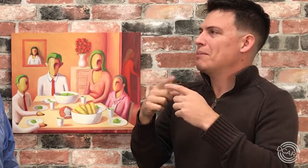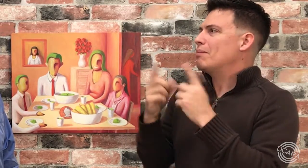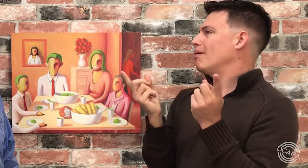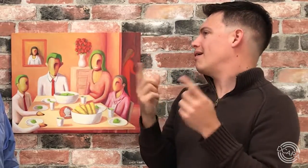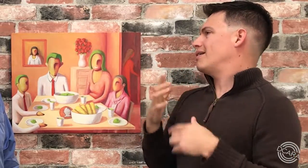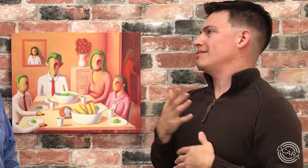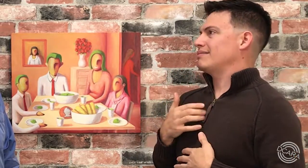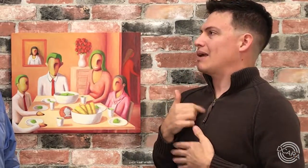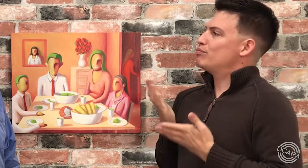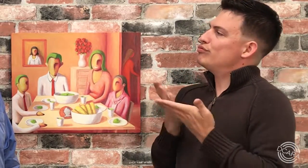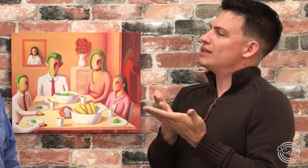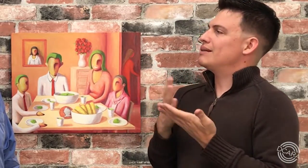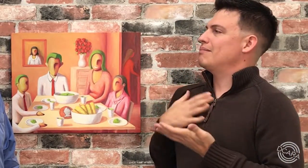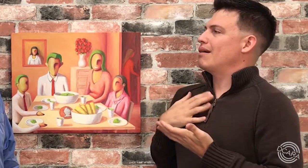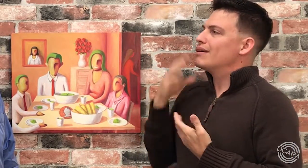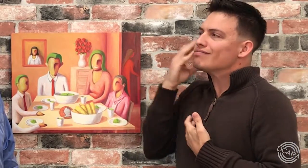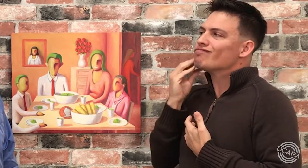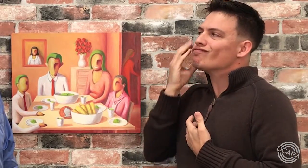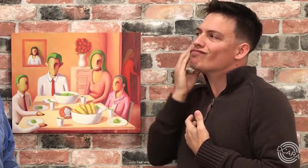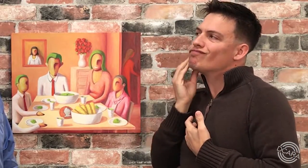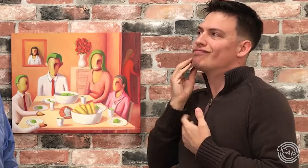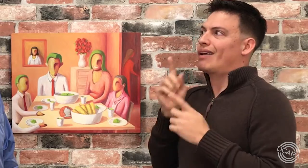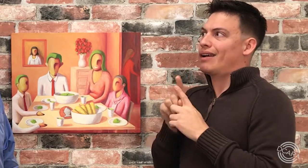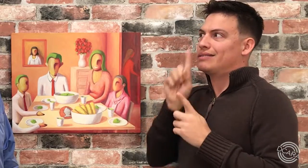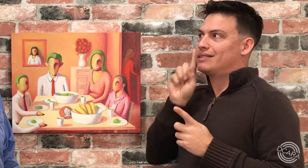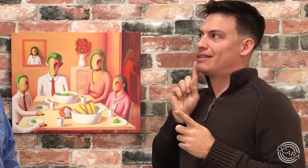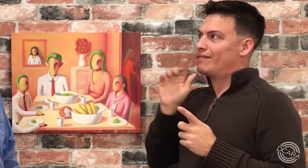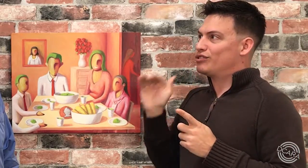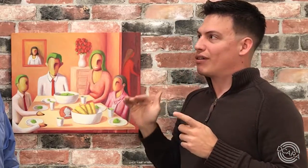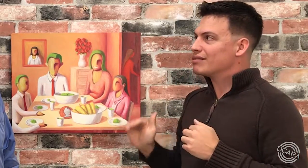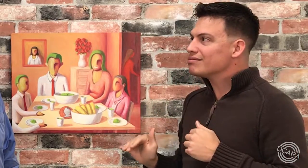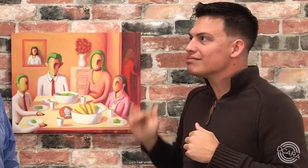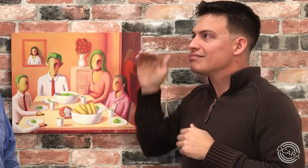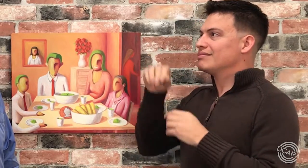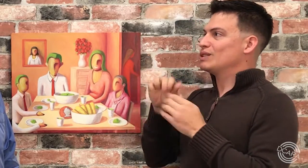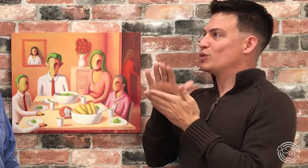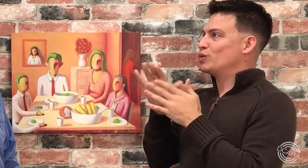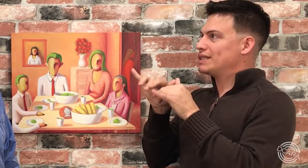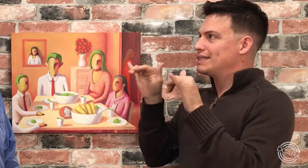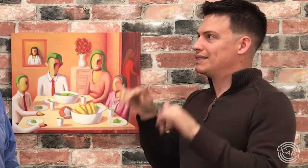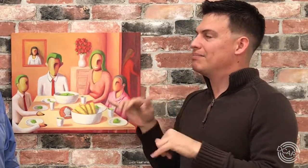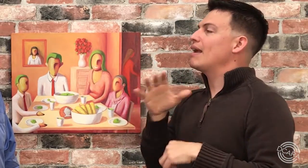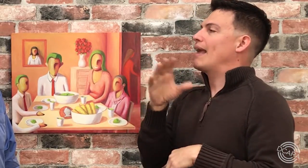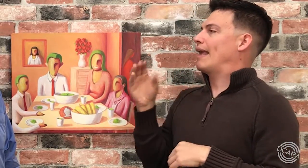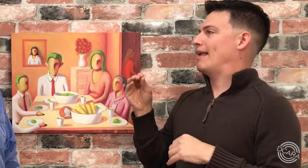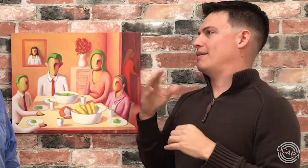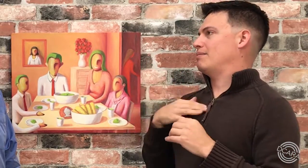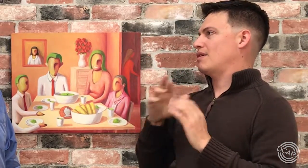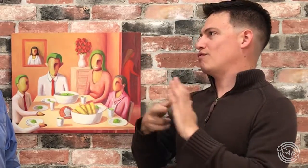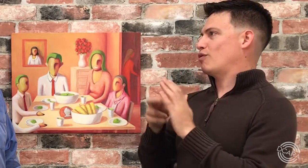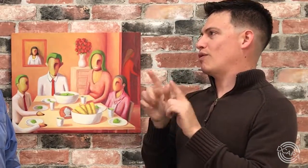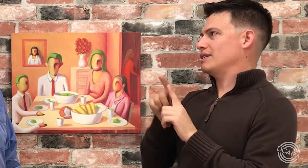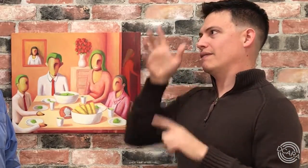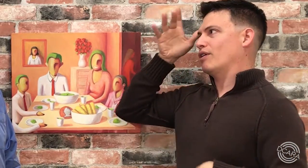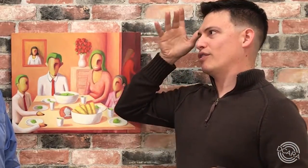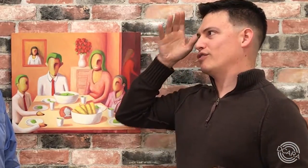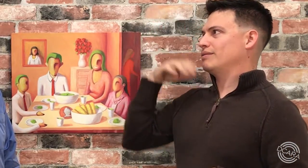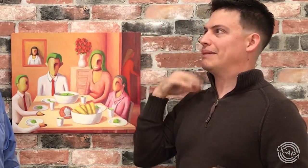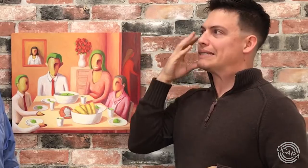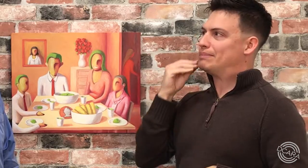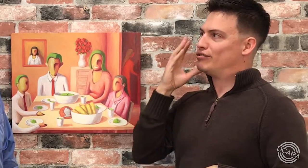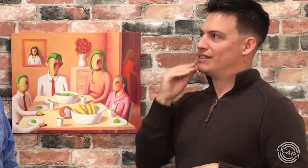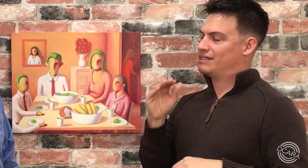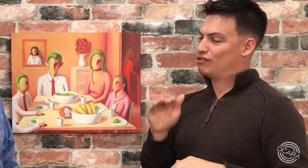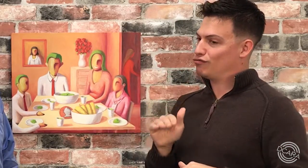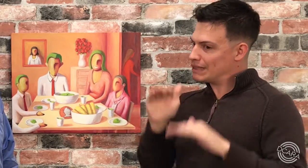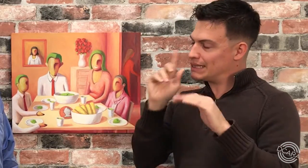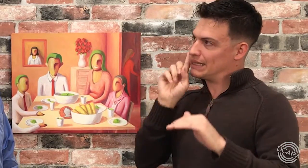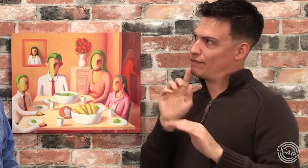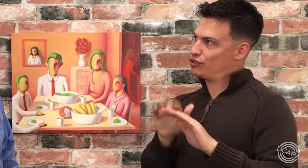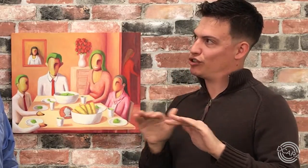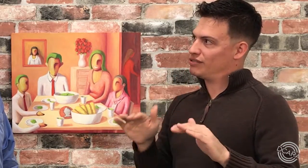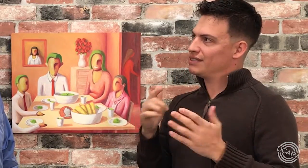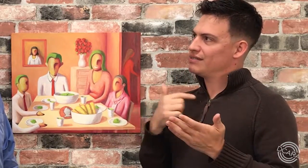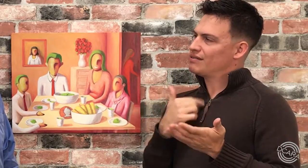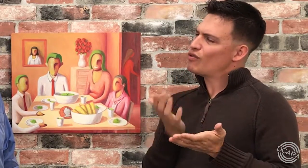but I bring my experience as a Deaf child growing up in the school system and as a Deaf father raising Deaf children.